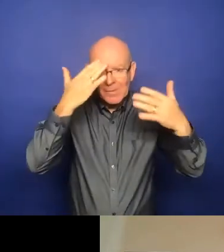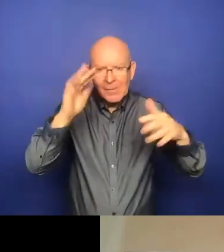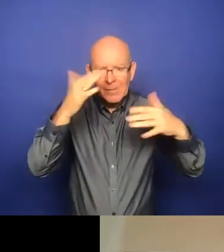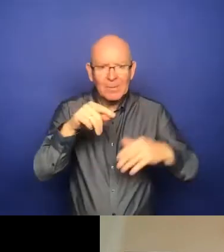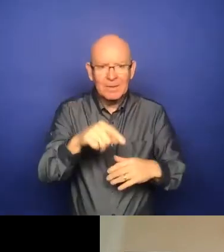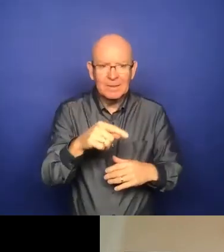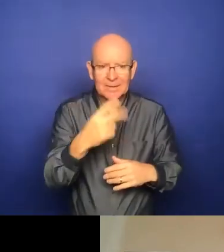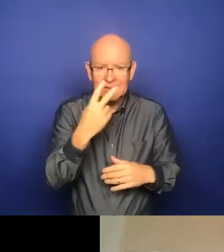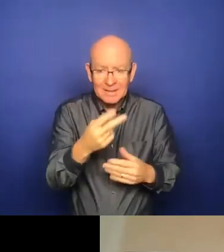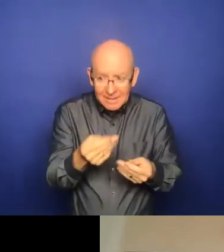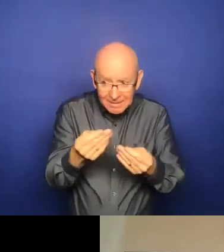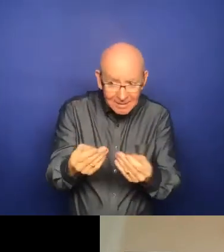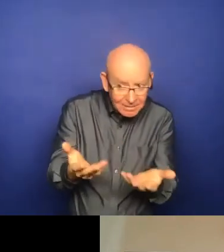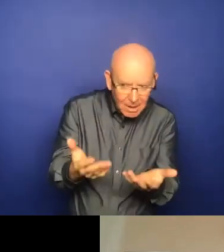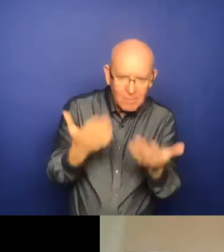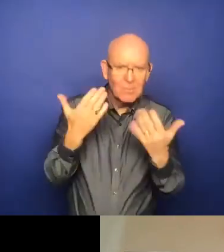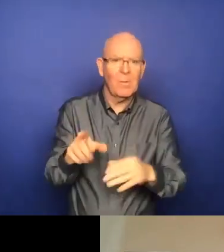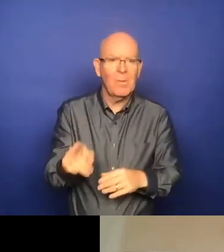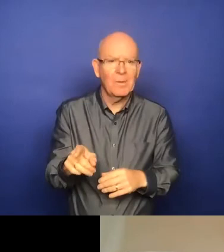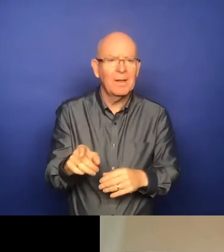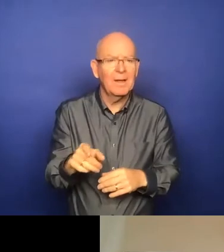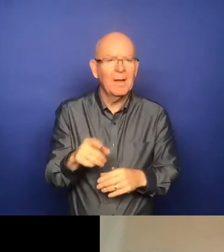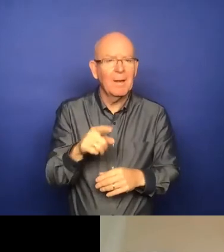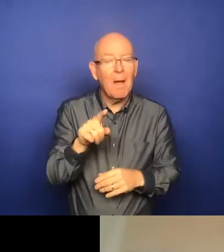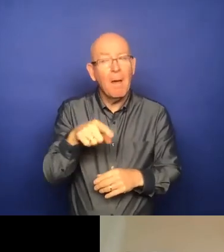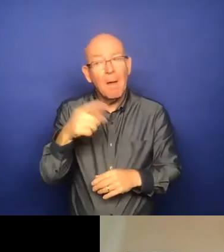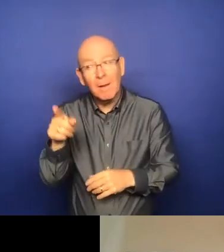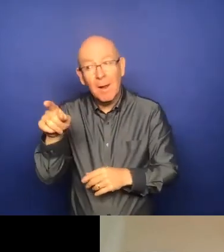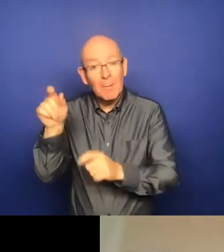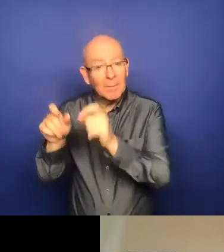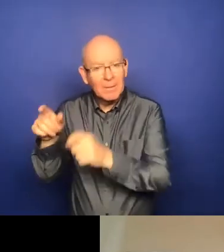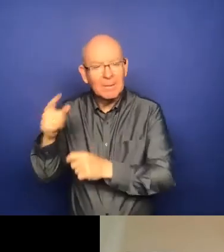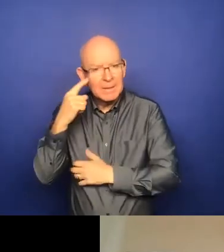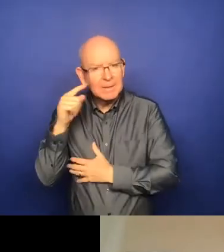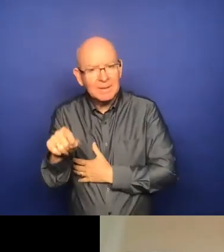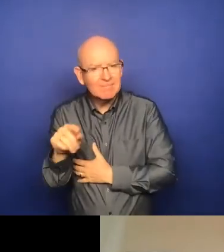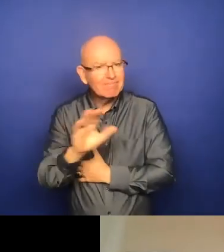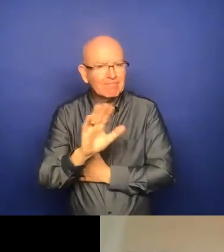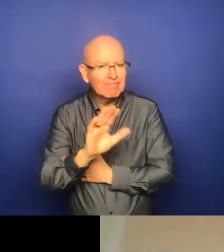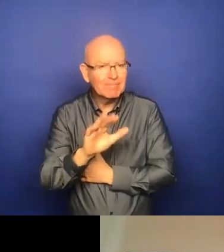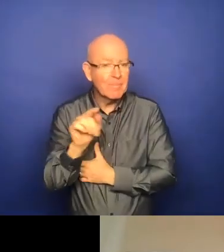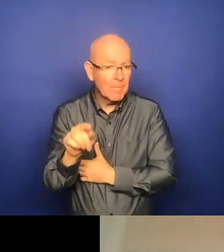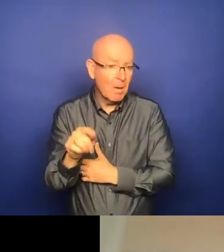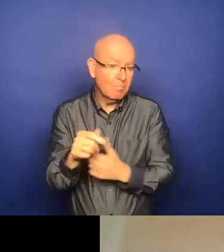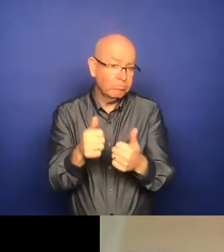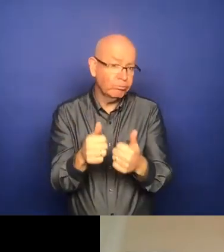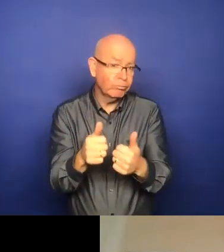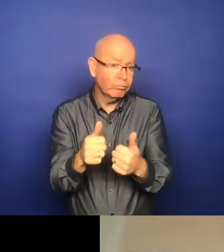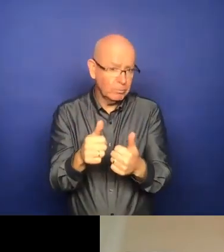interview, they are not offered. You don't offer a don't know response or a refusal, but if somebody says don't know or says